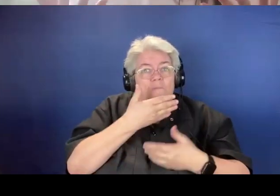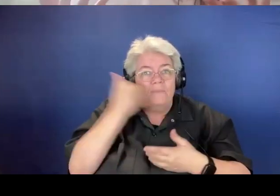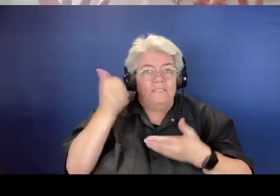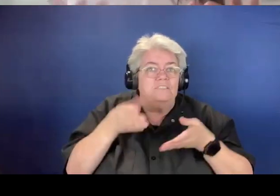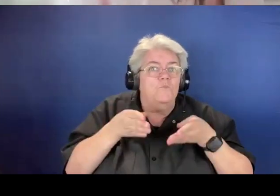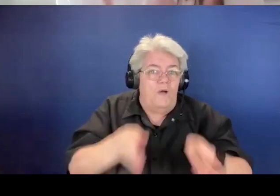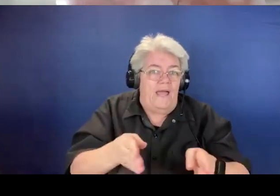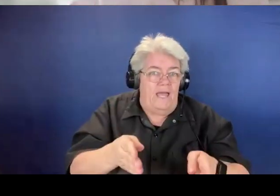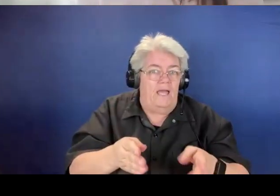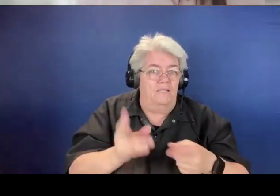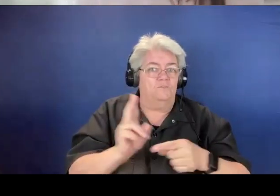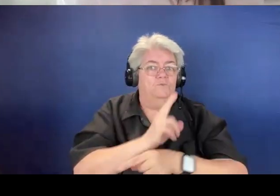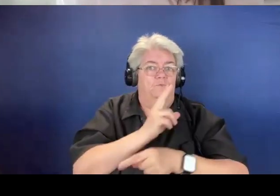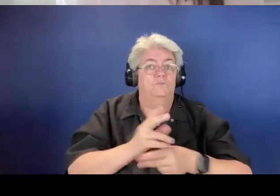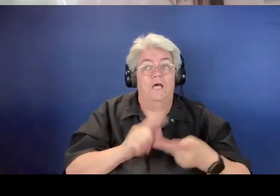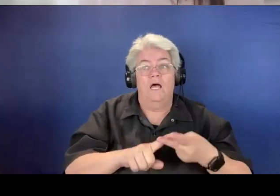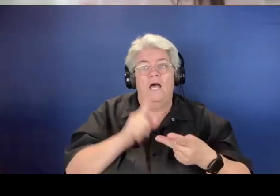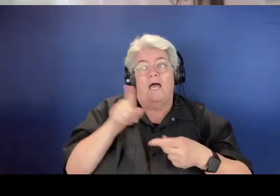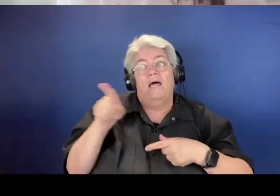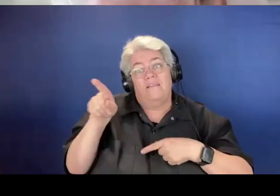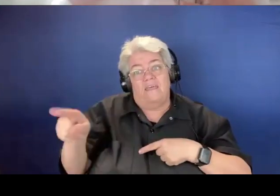what language strategies they should be practicing at home, right?